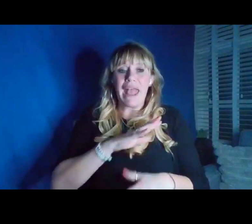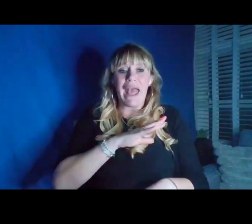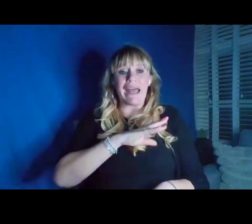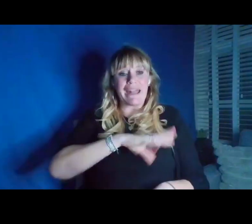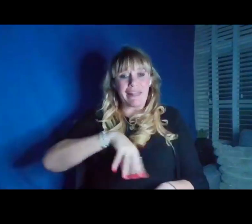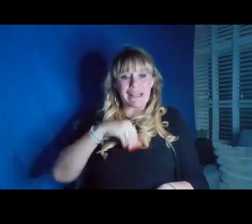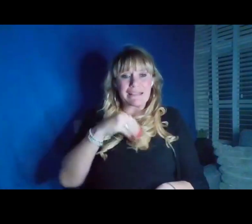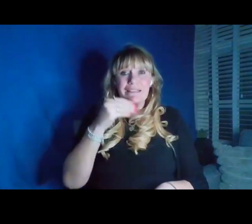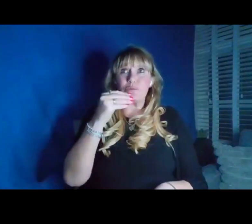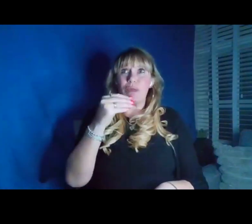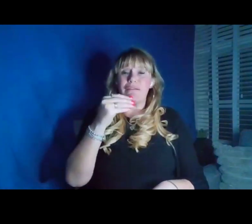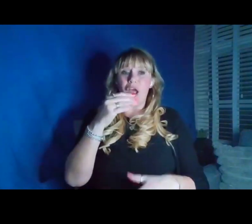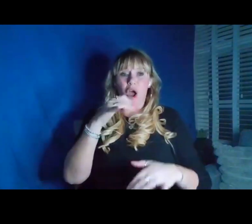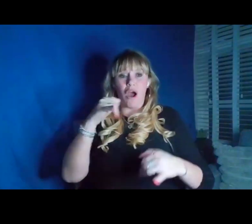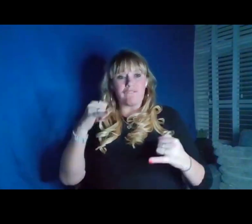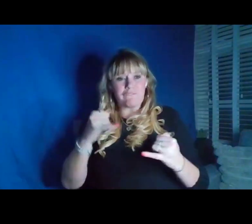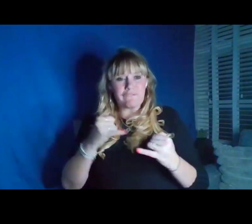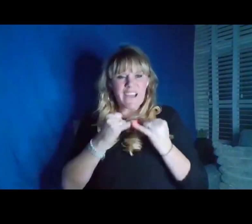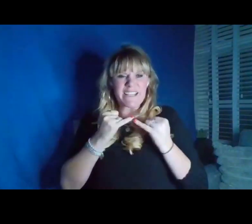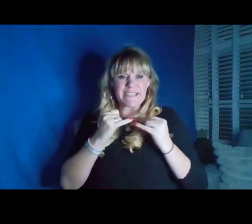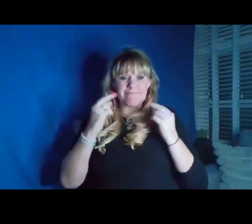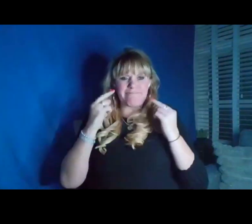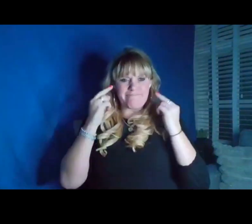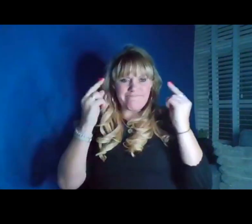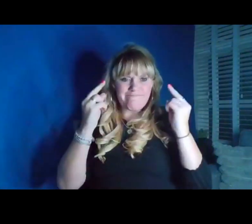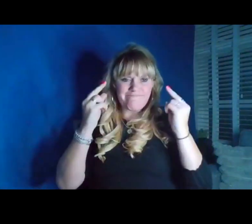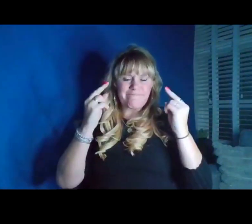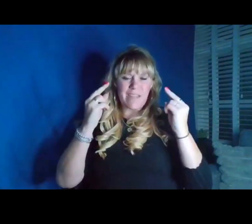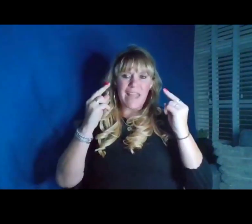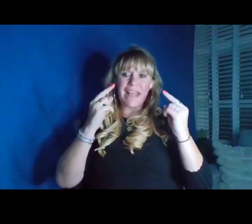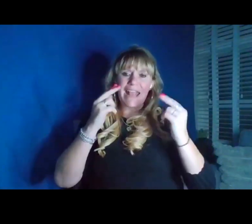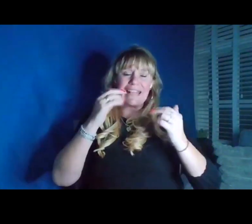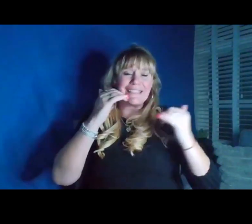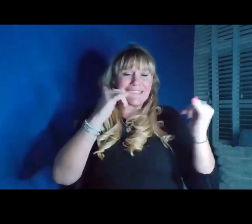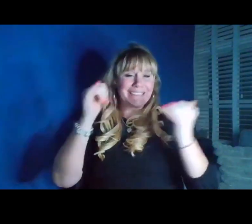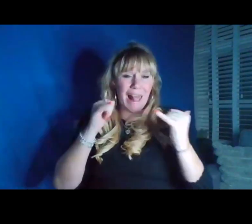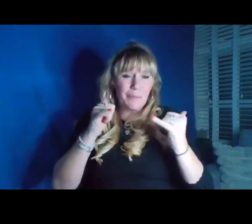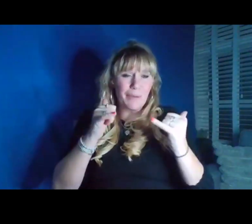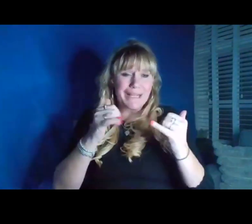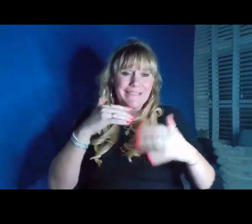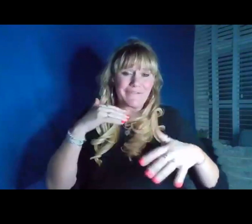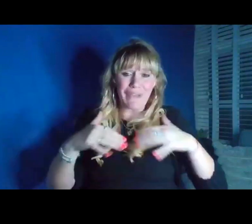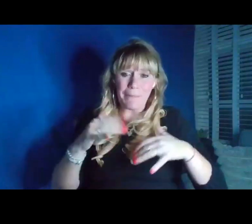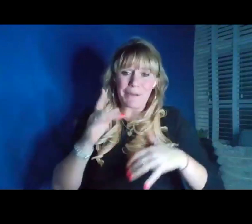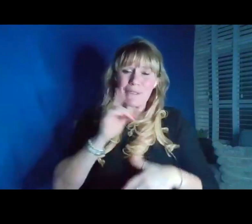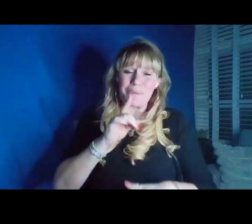and celebrating fabulous women, our fabulous communities,